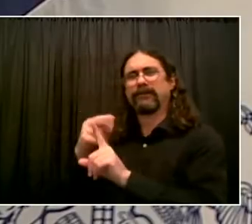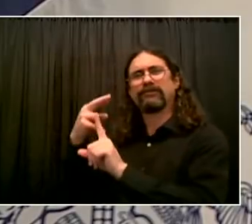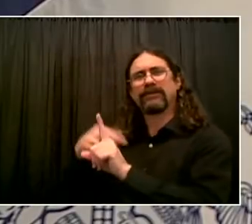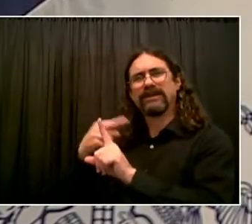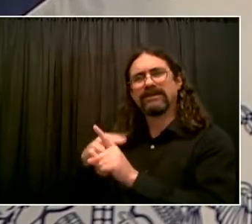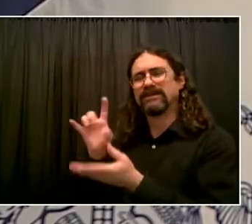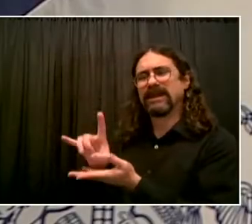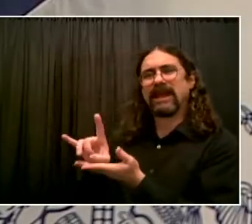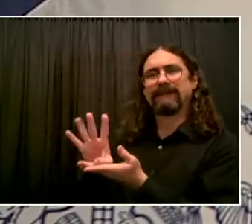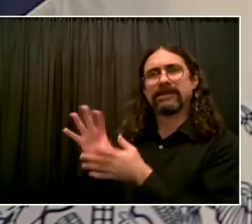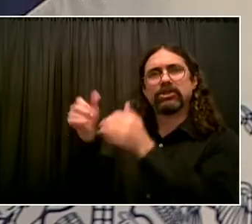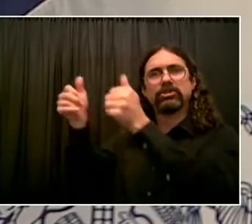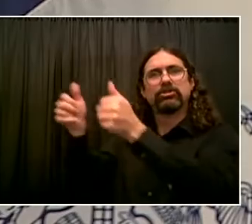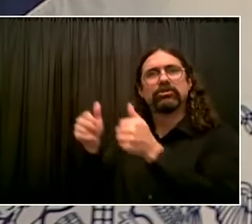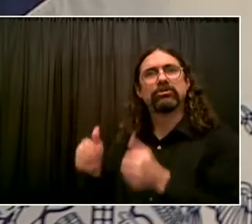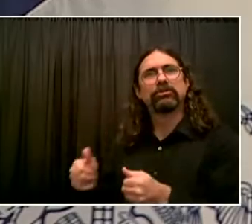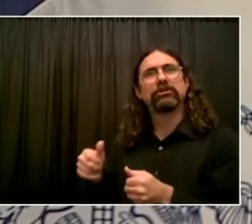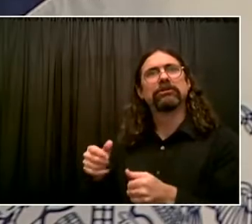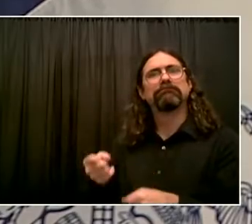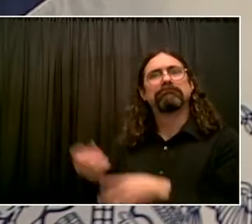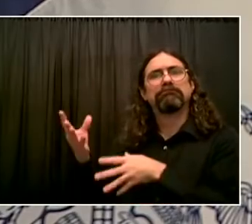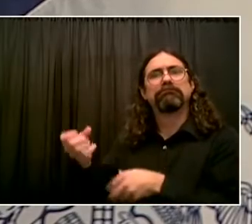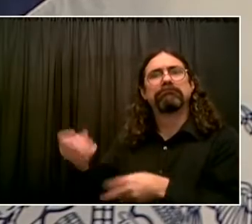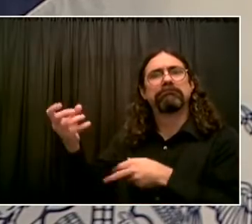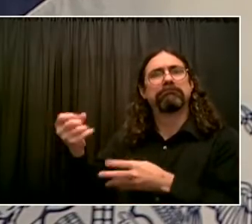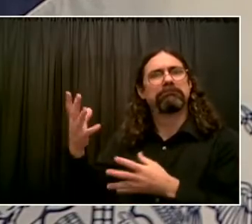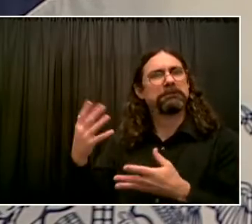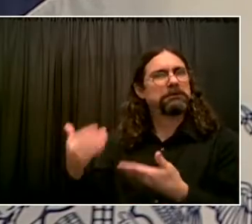EVIICTONS? ALSO LAST WEEK THE COMMISSIONER SOCIAL SERVICES, IT SEEMED LIKE